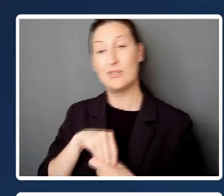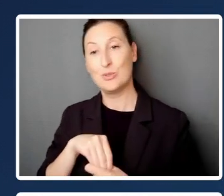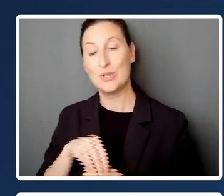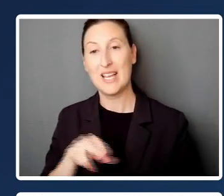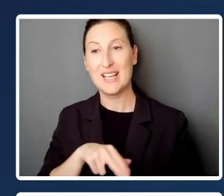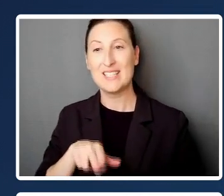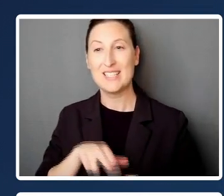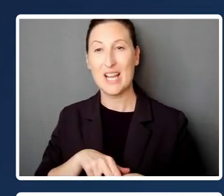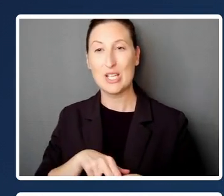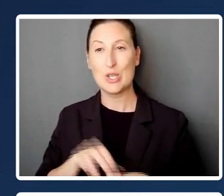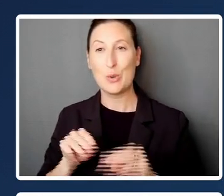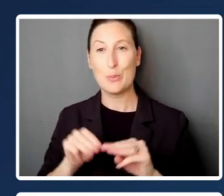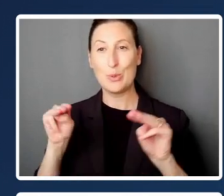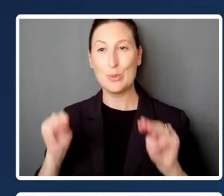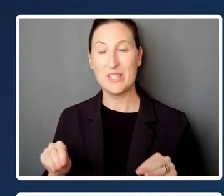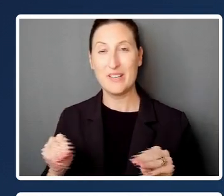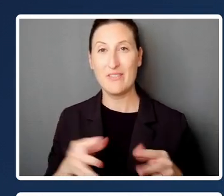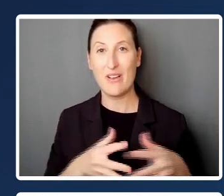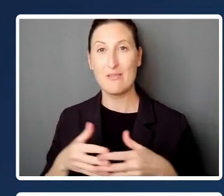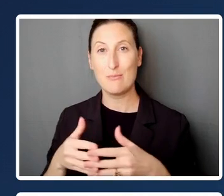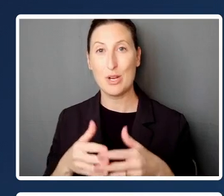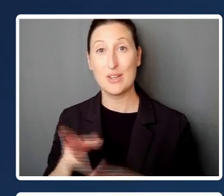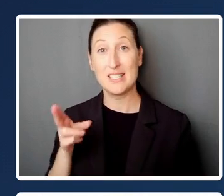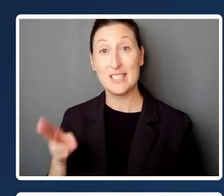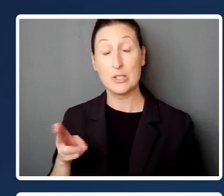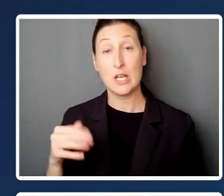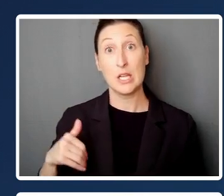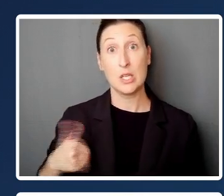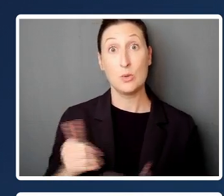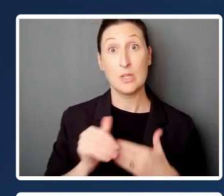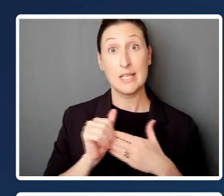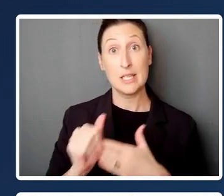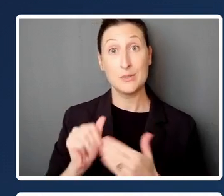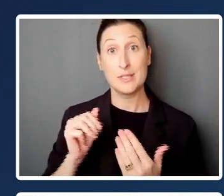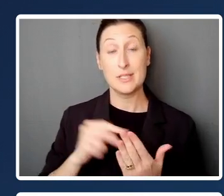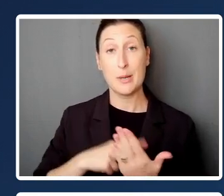and the Youth Leadership Team Project, which Pearl and I have both been part of. Unfortunately,